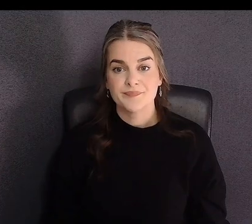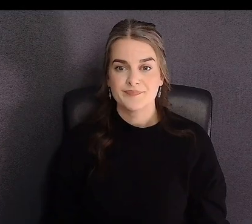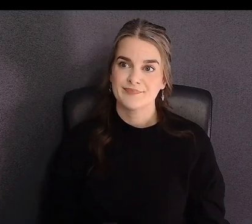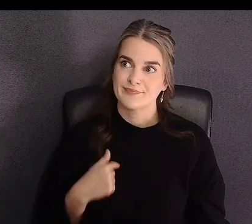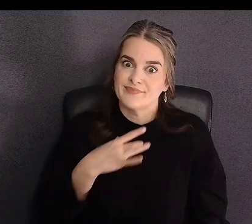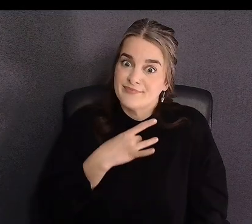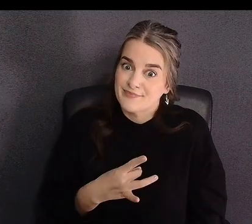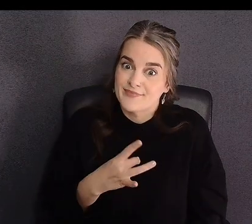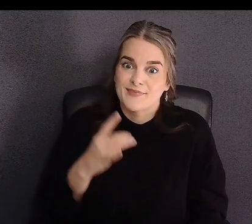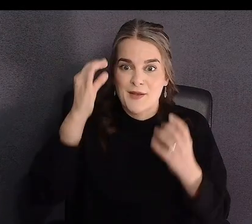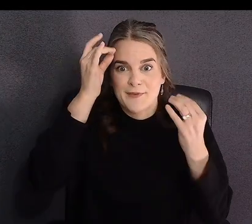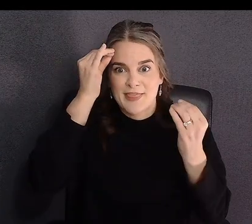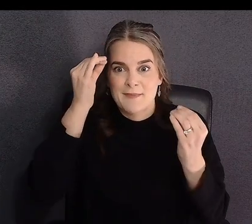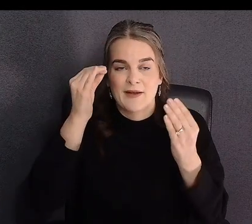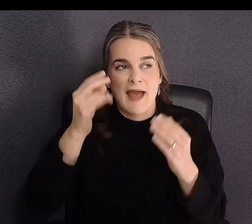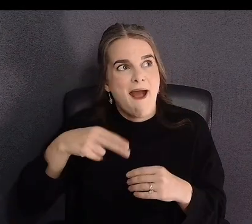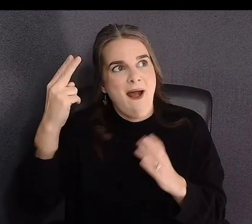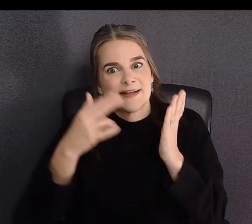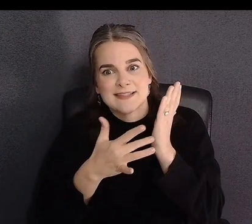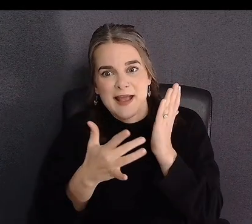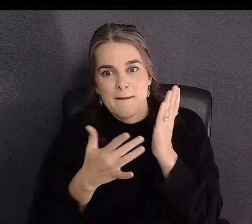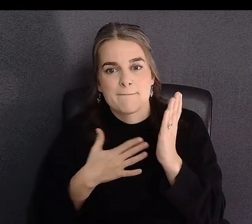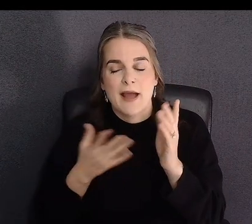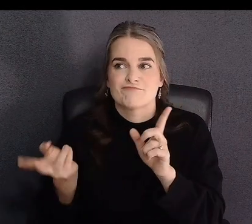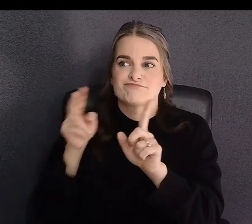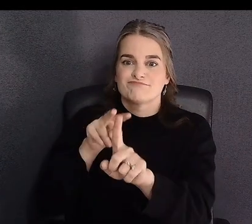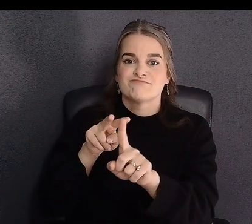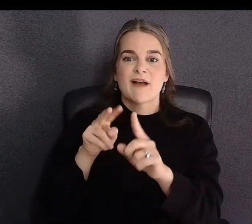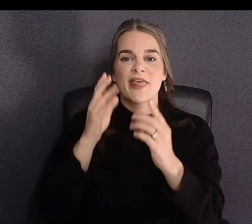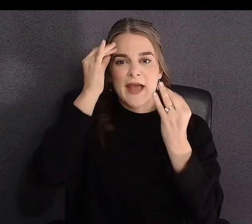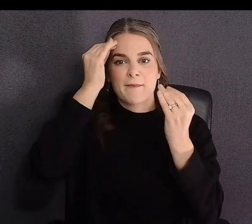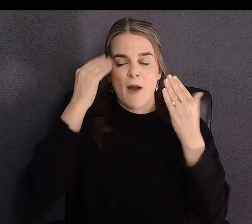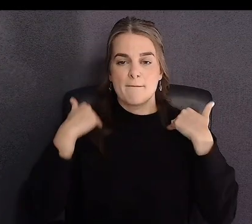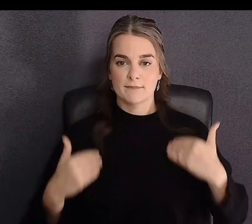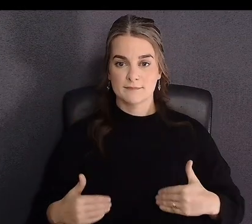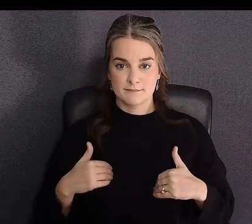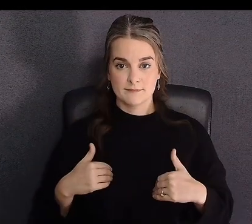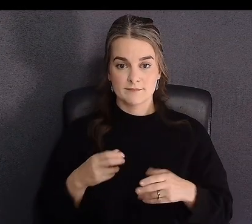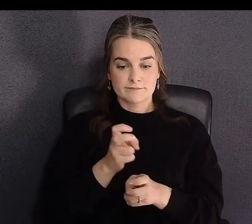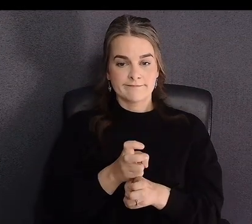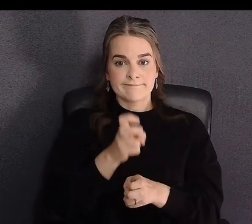of high-tech stuff, from my point of view, we really think about posturing and body mechanics.